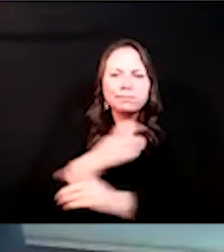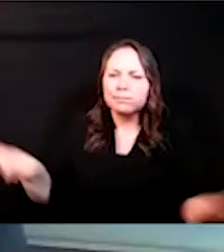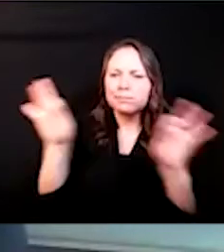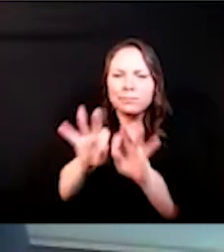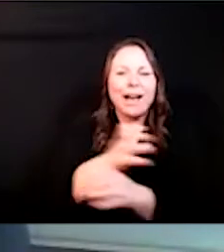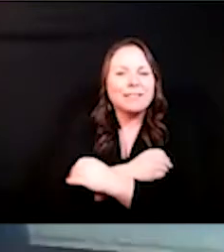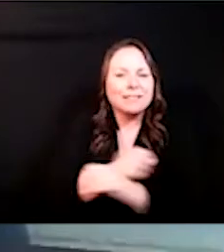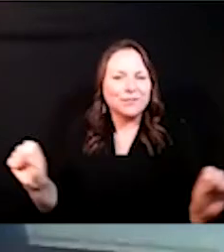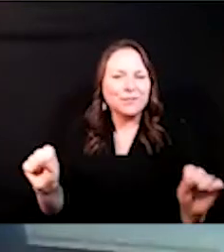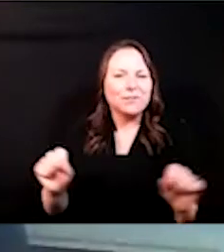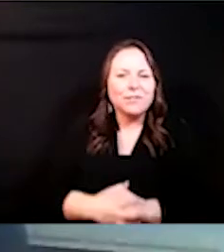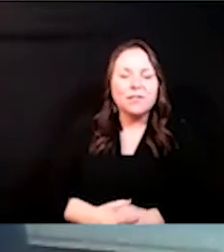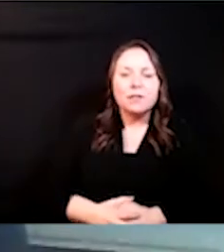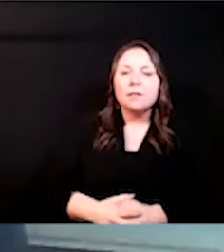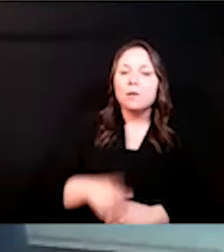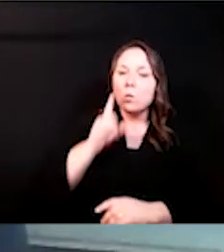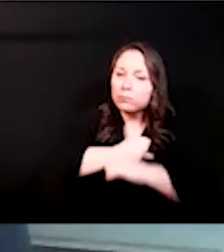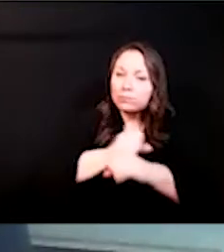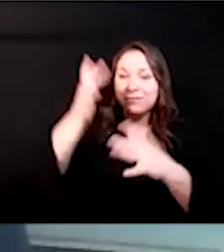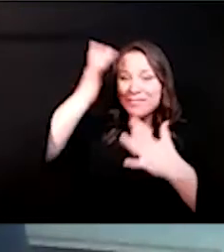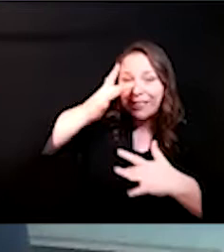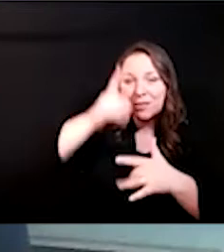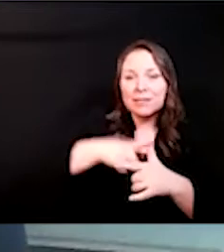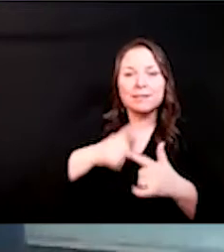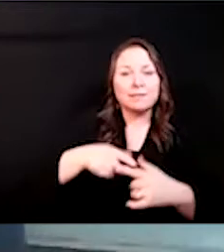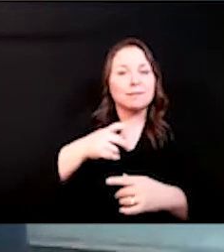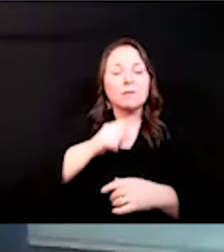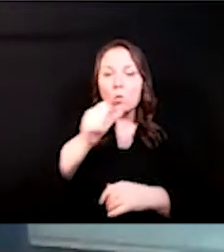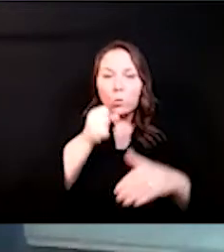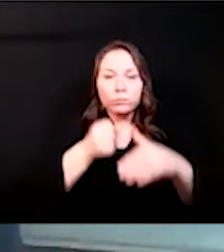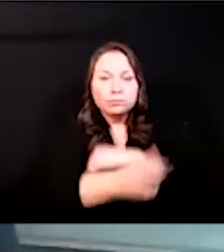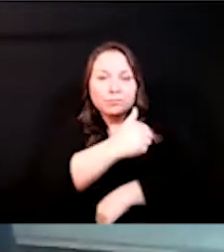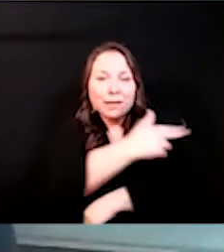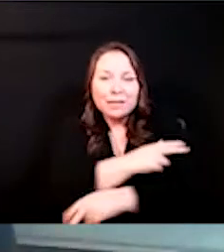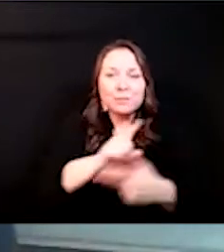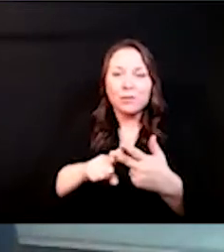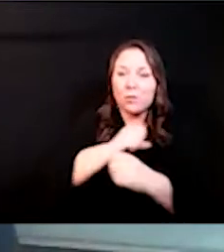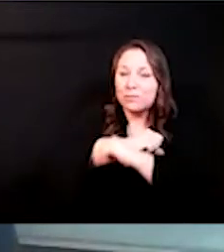GET VACCINATED. THE VACCINES ARE SAFE